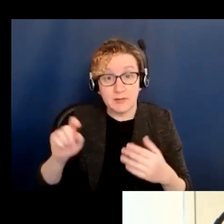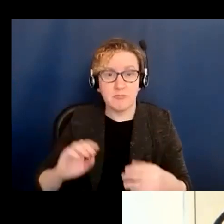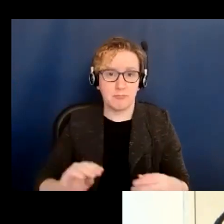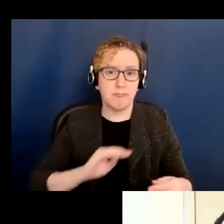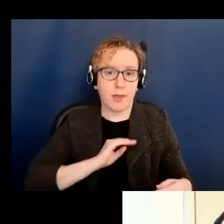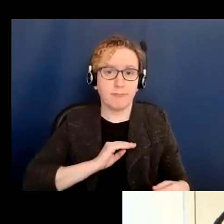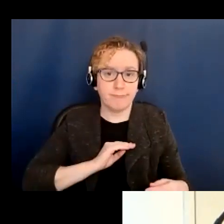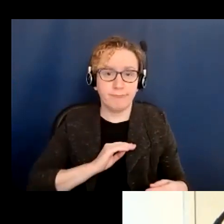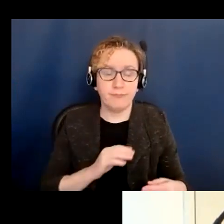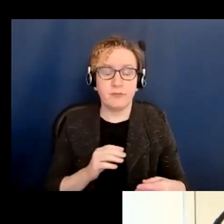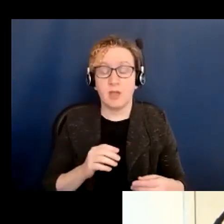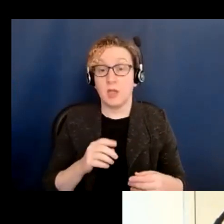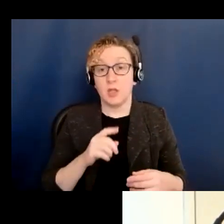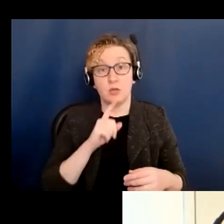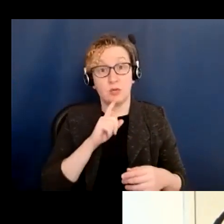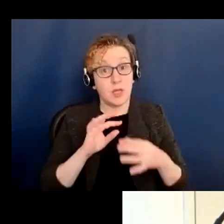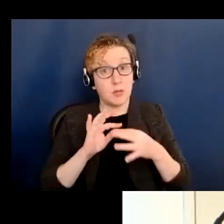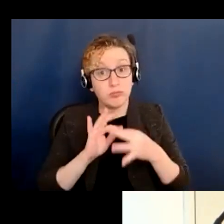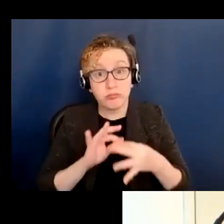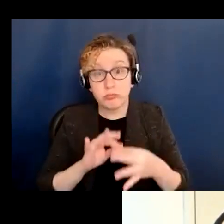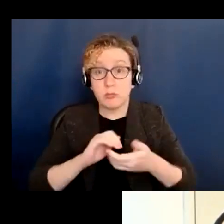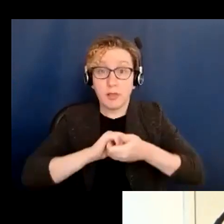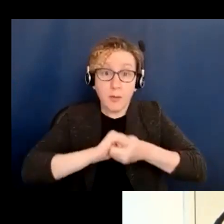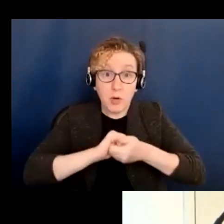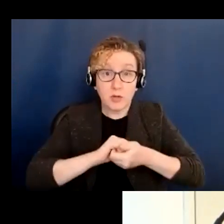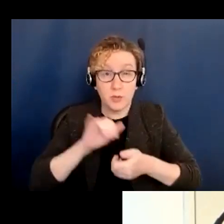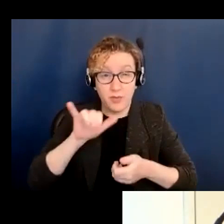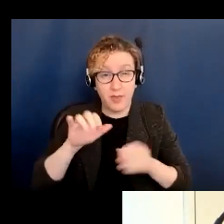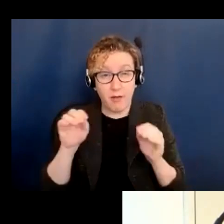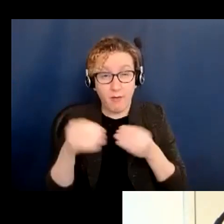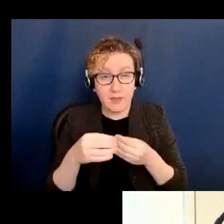It was really a close collaboration with that office, with the student, with the faculty